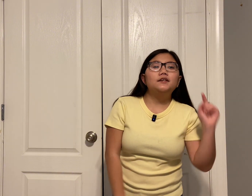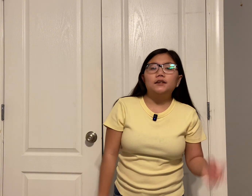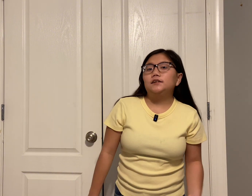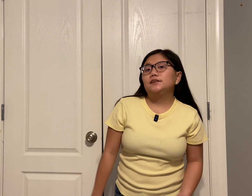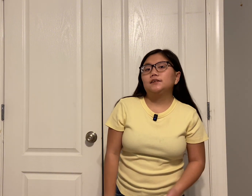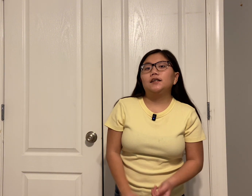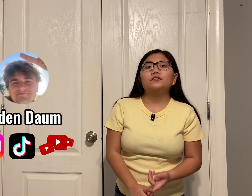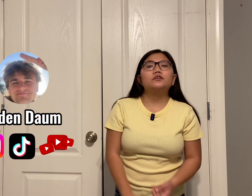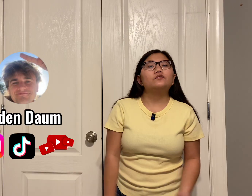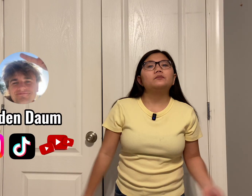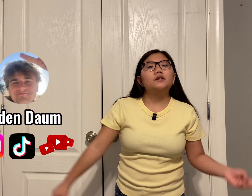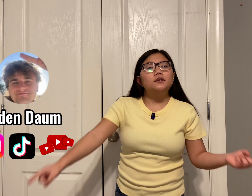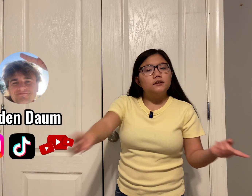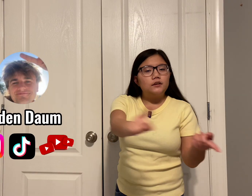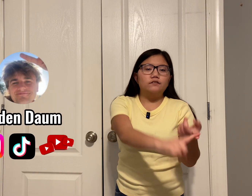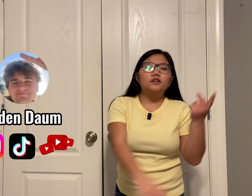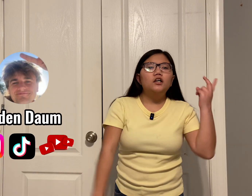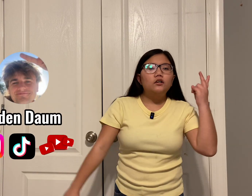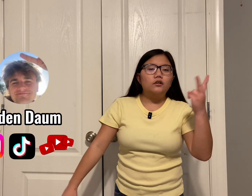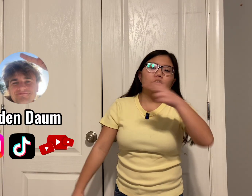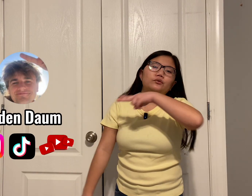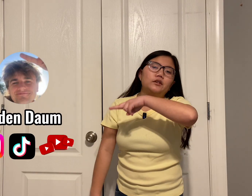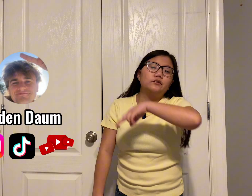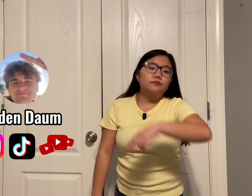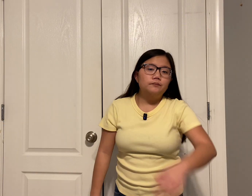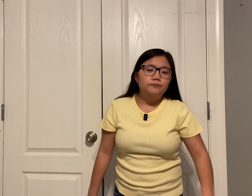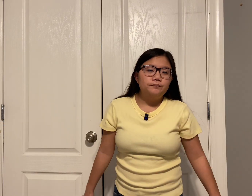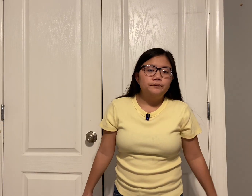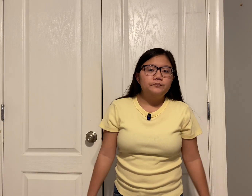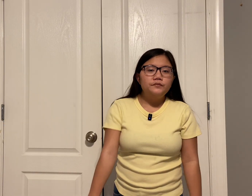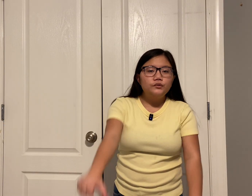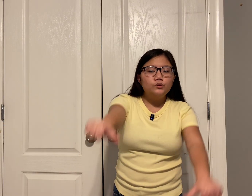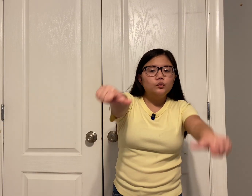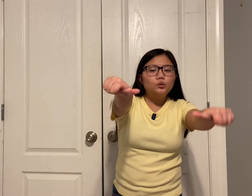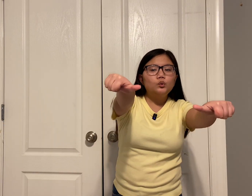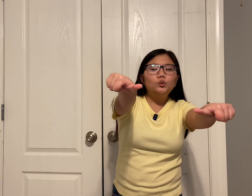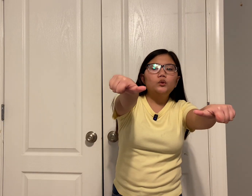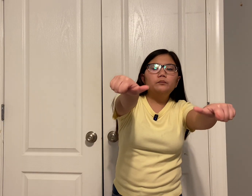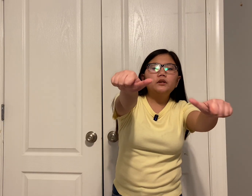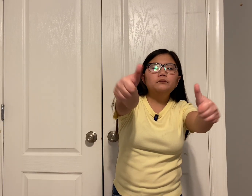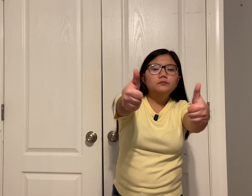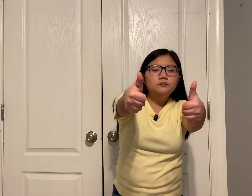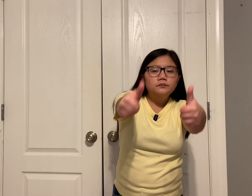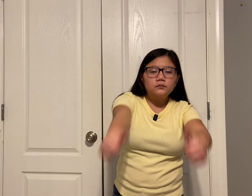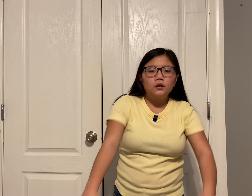I learned it from a deaf content creator. two thumbs up.